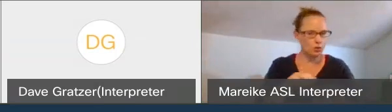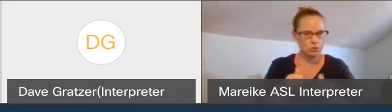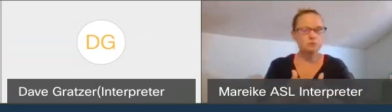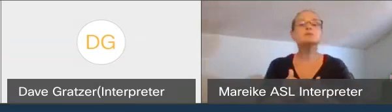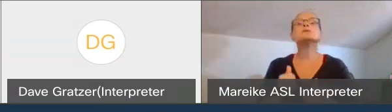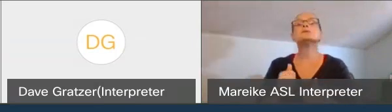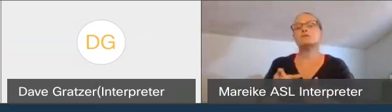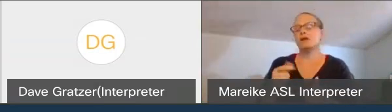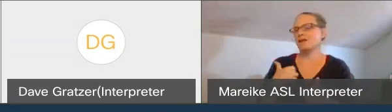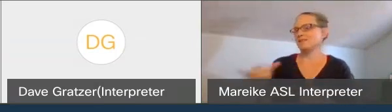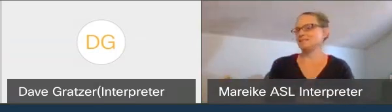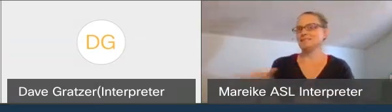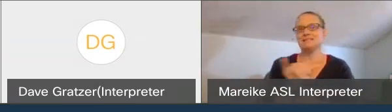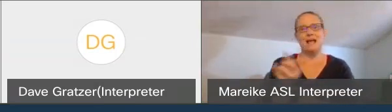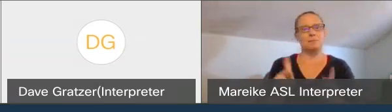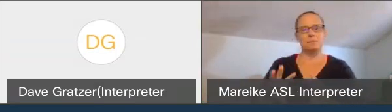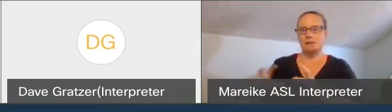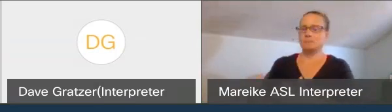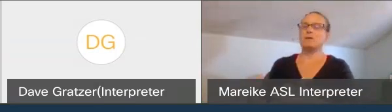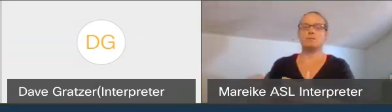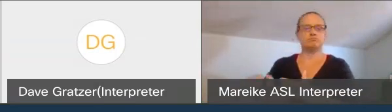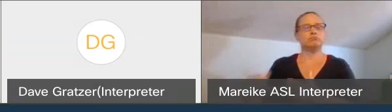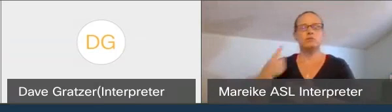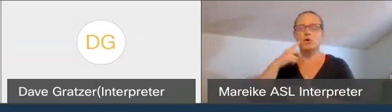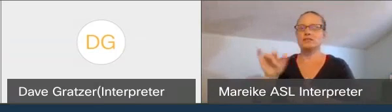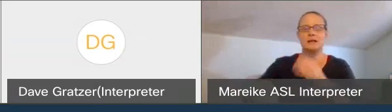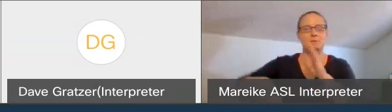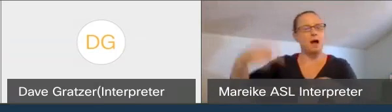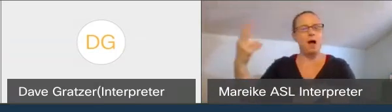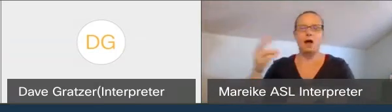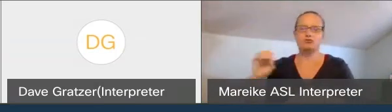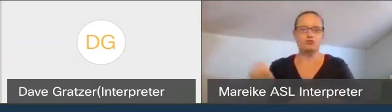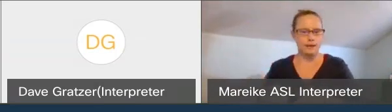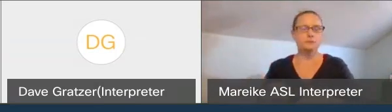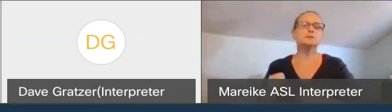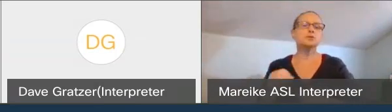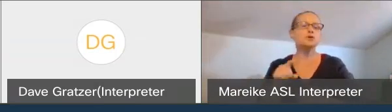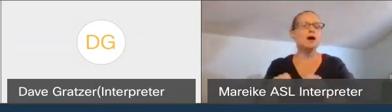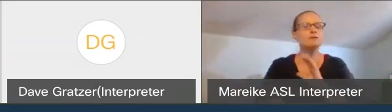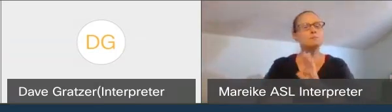the same people for the same high rates, um, so you have to pick something that's not arbitrary,